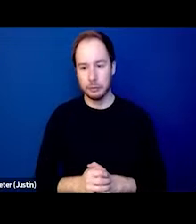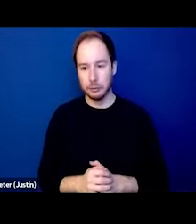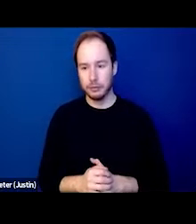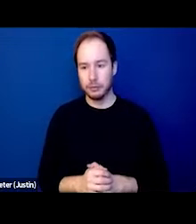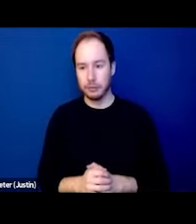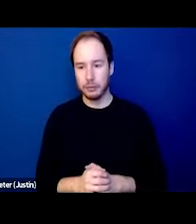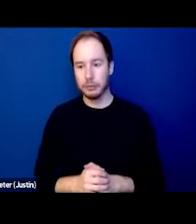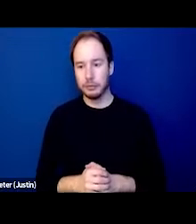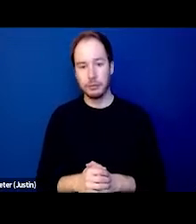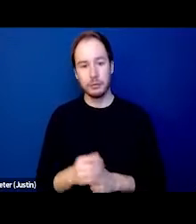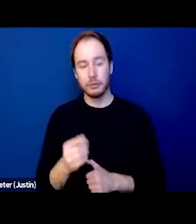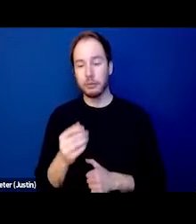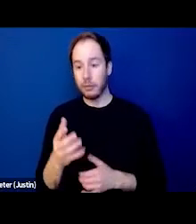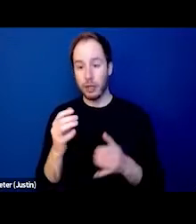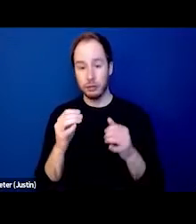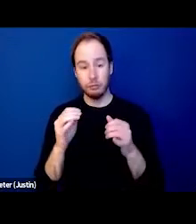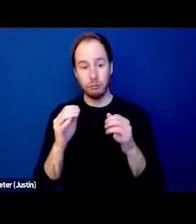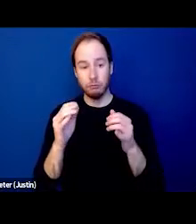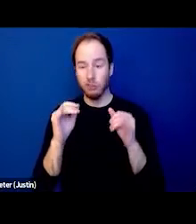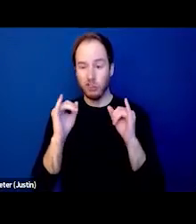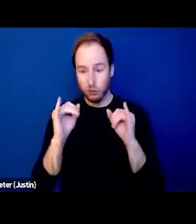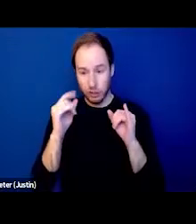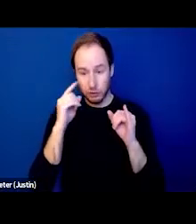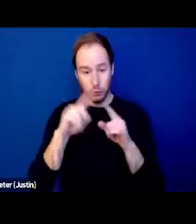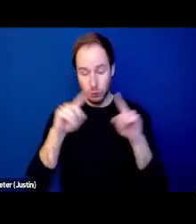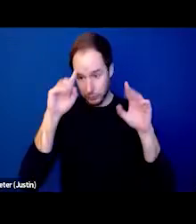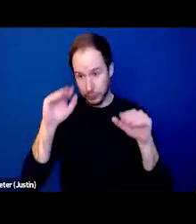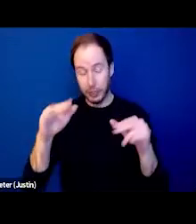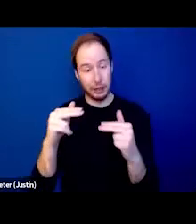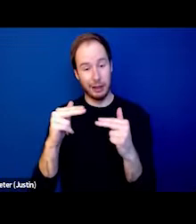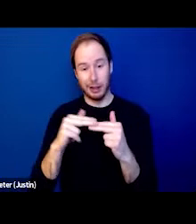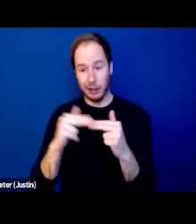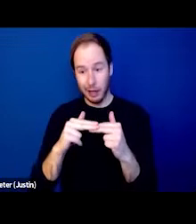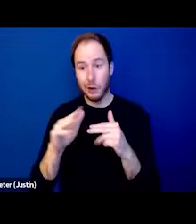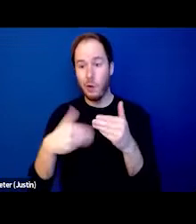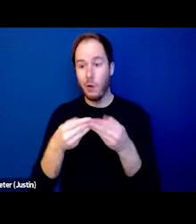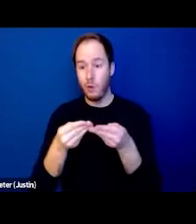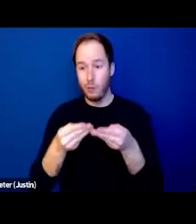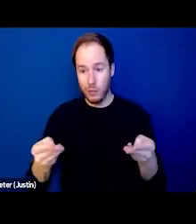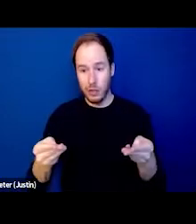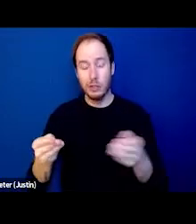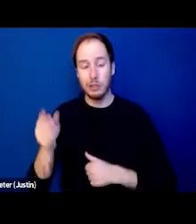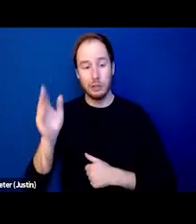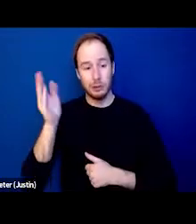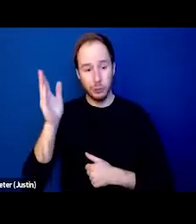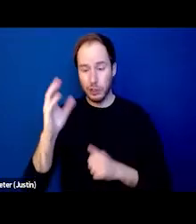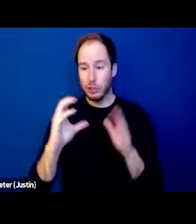Just a few webinar instructions, as you can see here, the slides, materials and presenter bios are available now